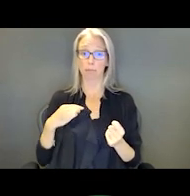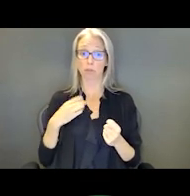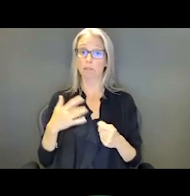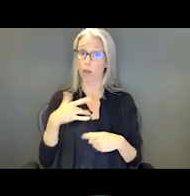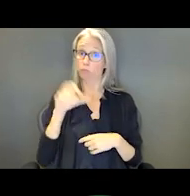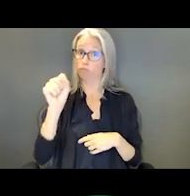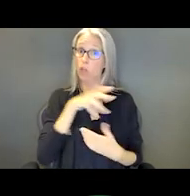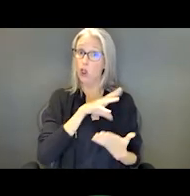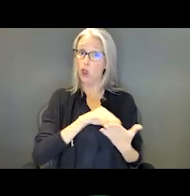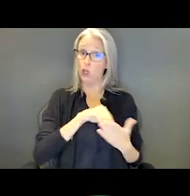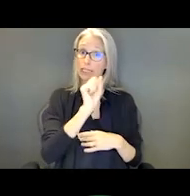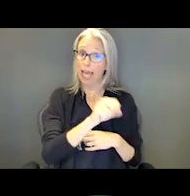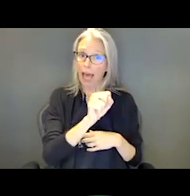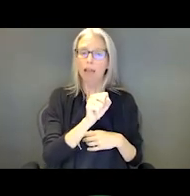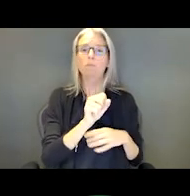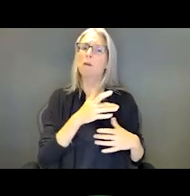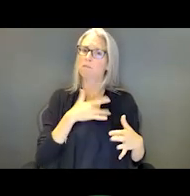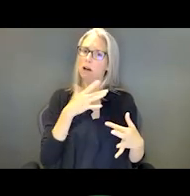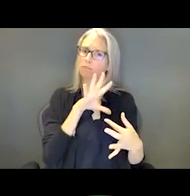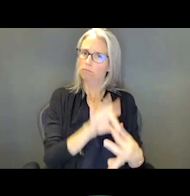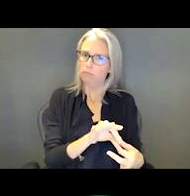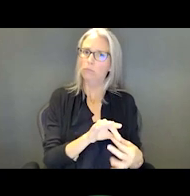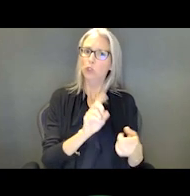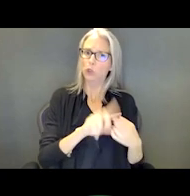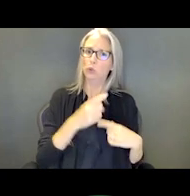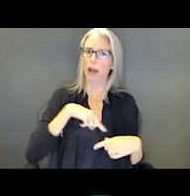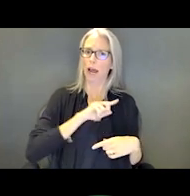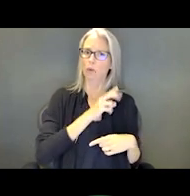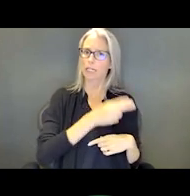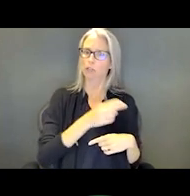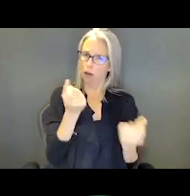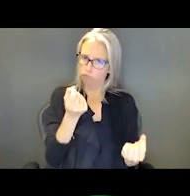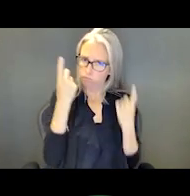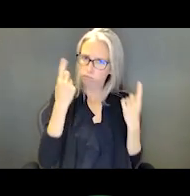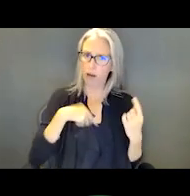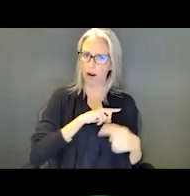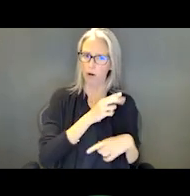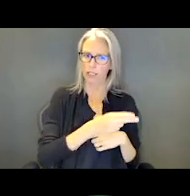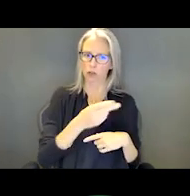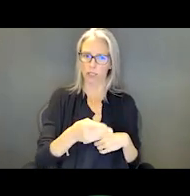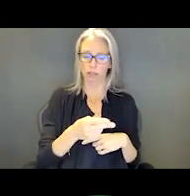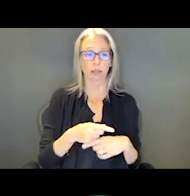Storytelling was so powerful within the parks. Our hope is that storytelling can enhance the online accessibility information as well.